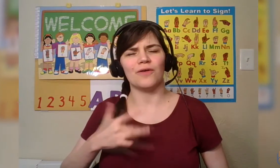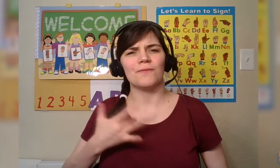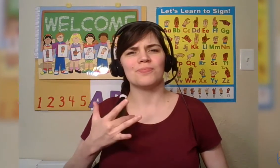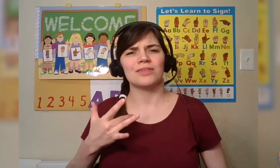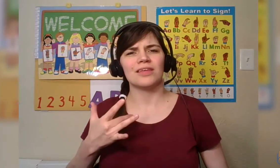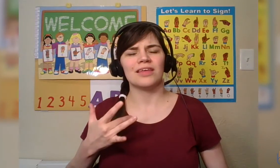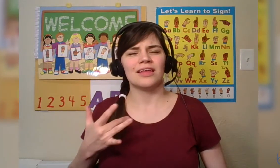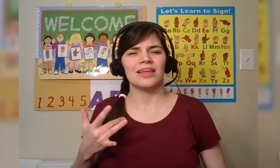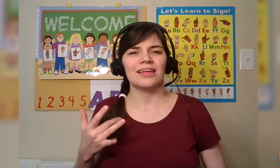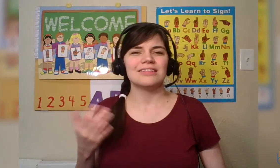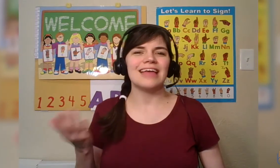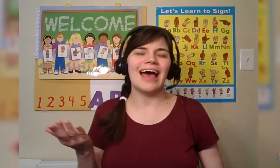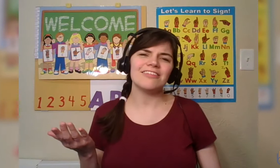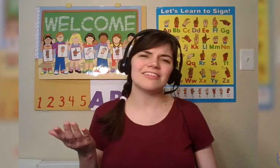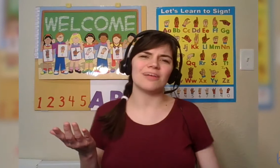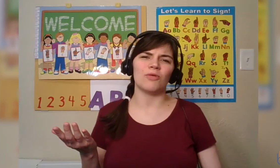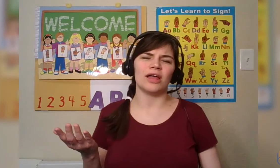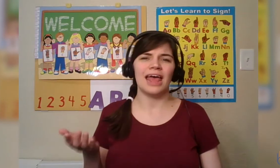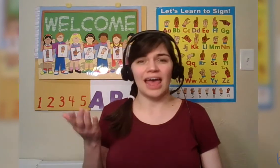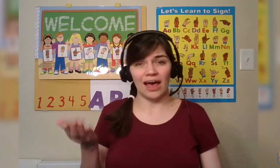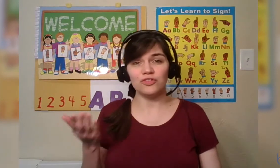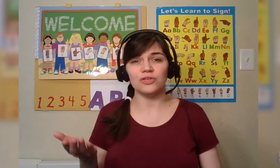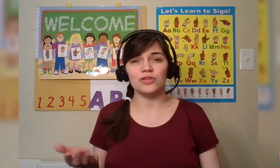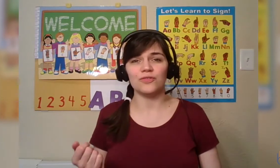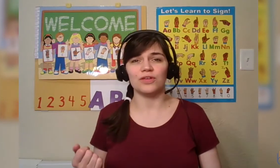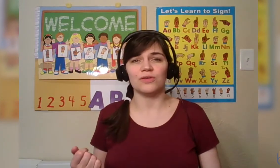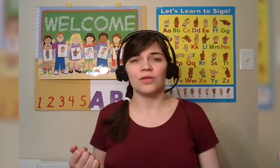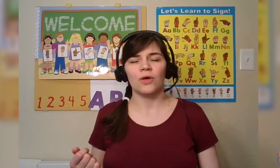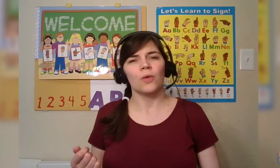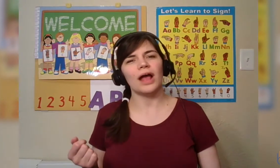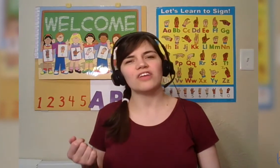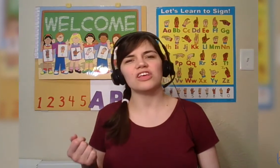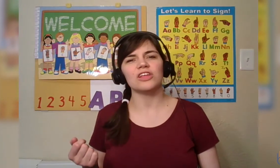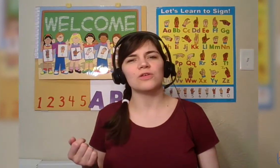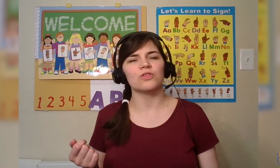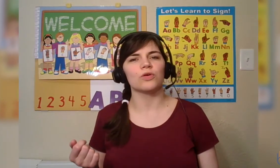To ask someone, "How do you feel?" We're actually gonna use the word,